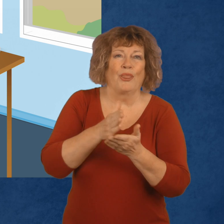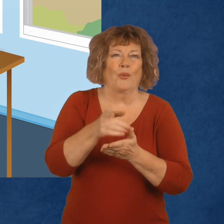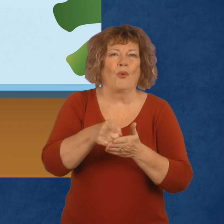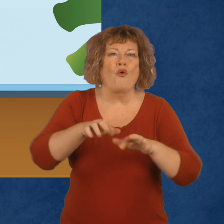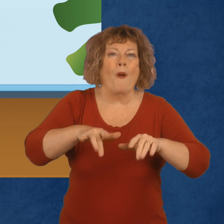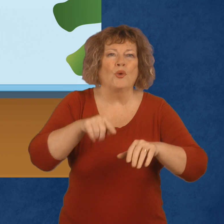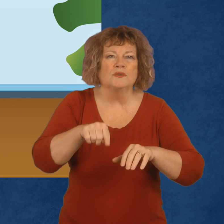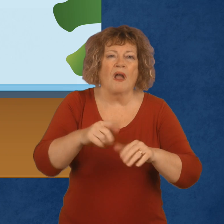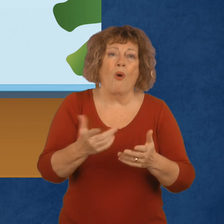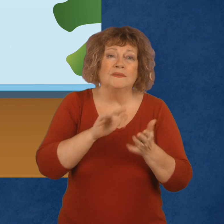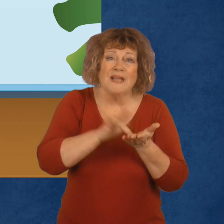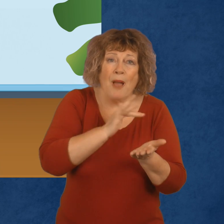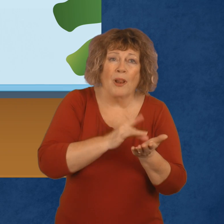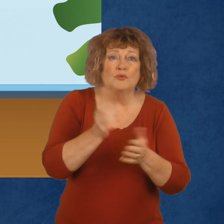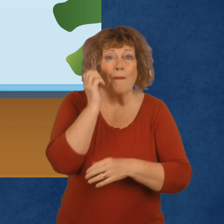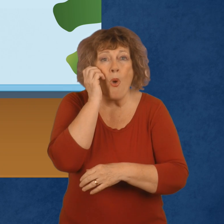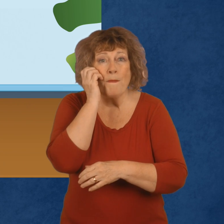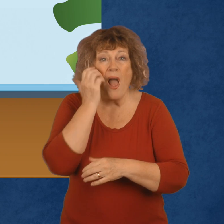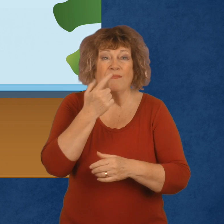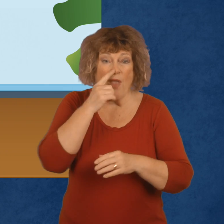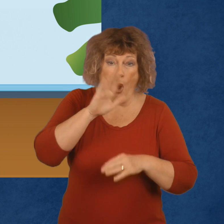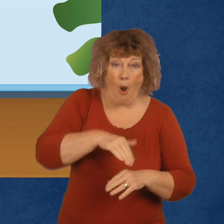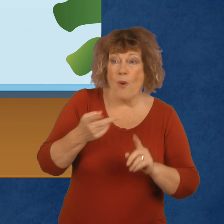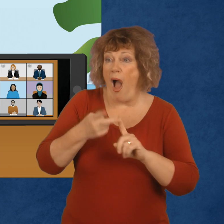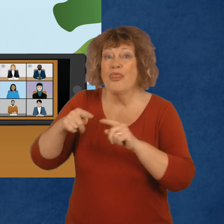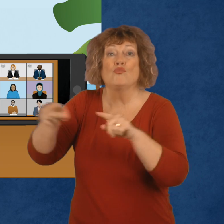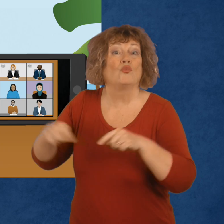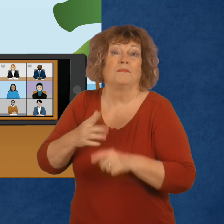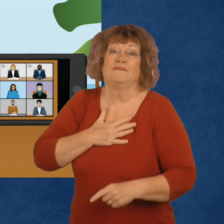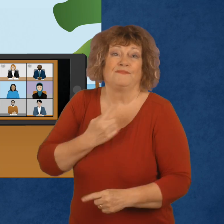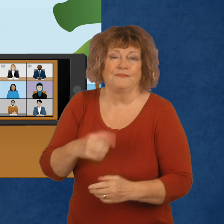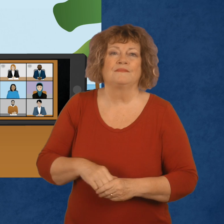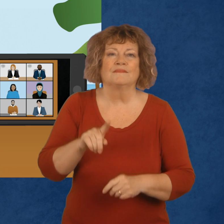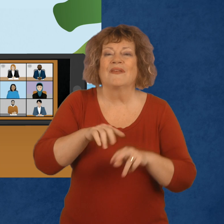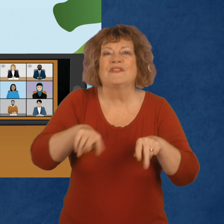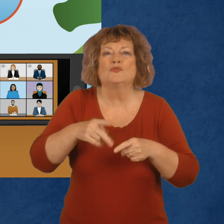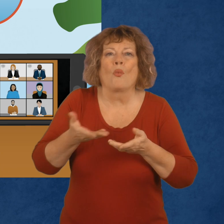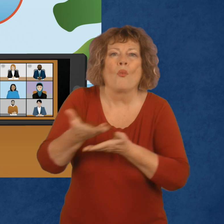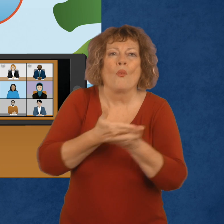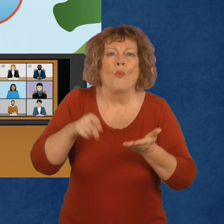Video hearings work best when you use a computer or large tablet on a flat surface and Wi-Fi.